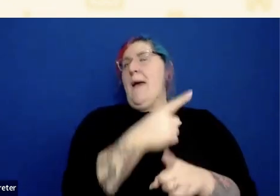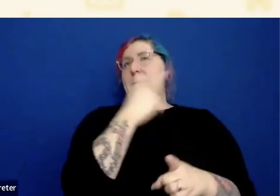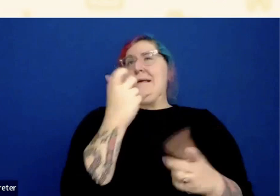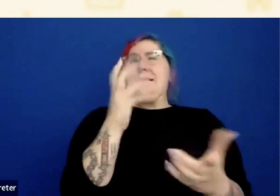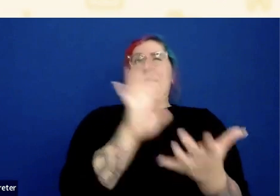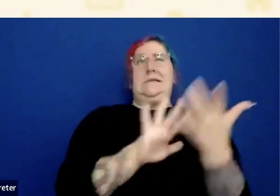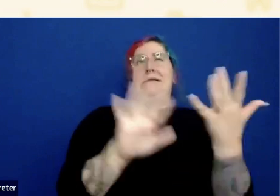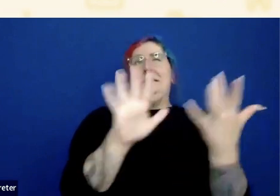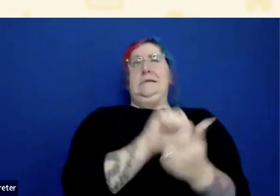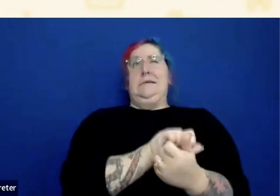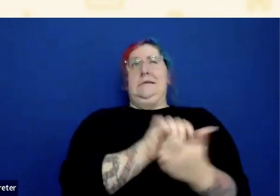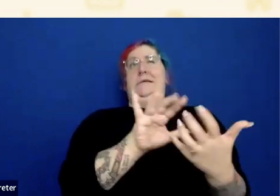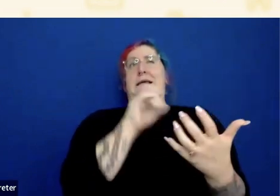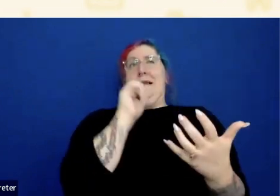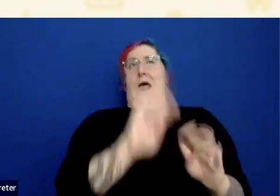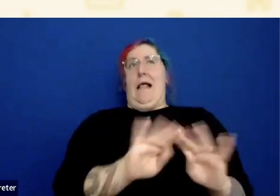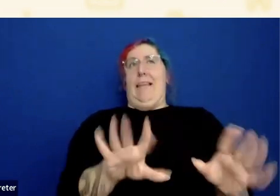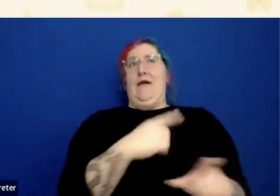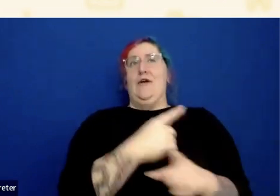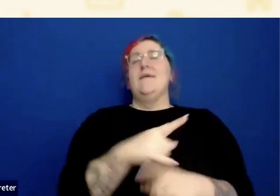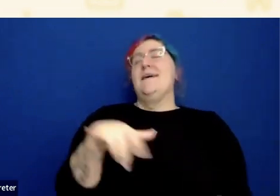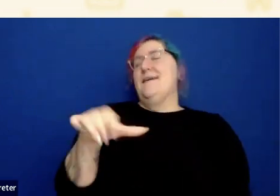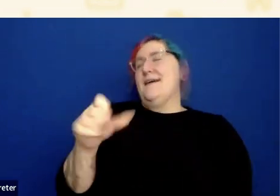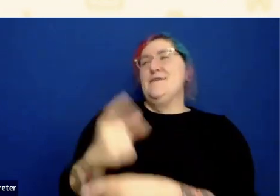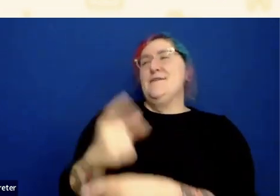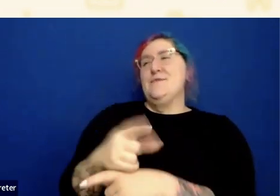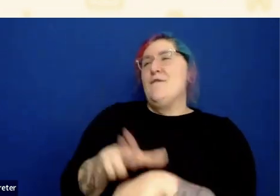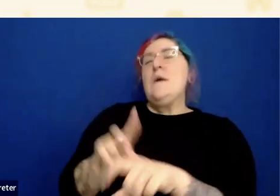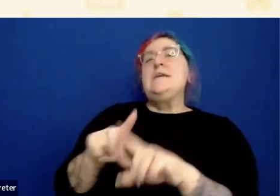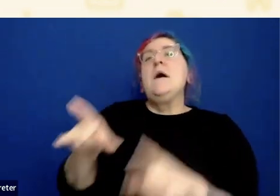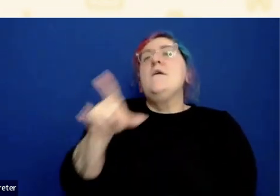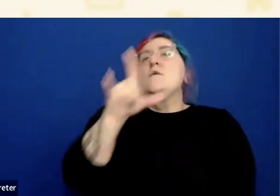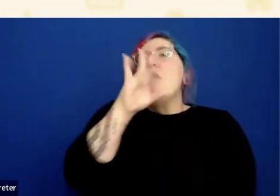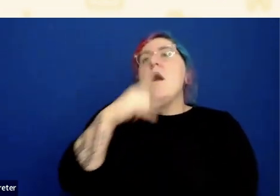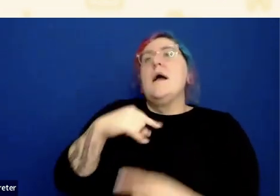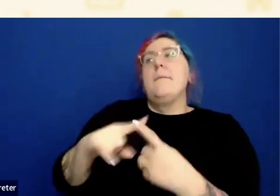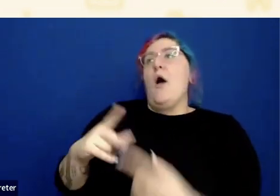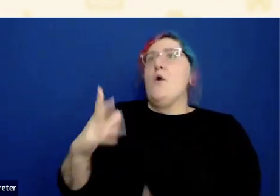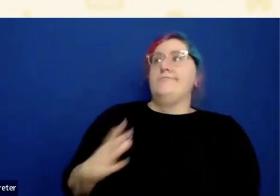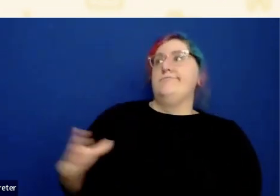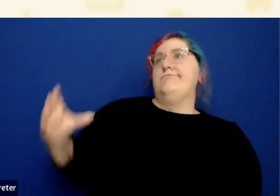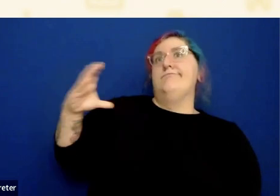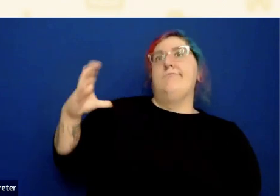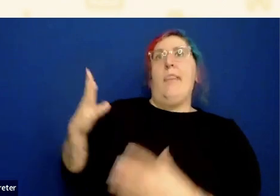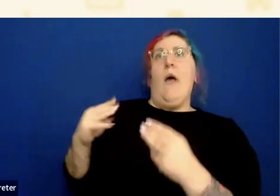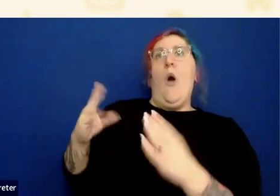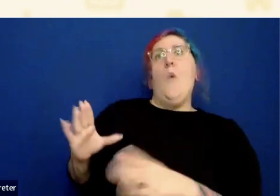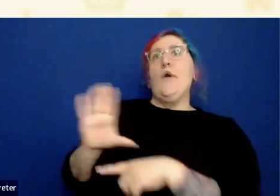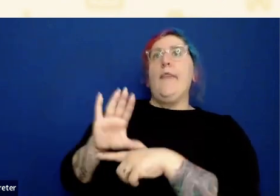Yes. But yes, having the leaders talking about it, and making it something